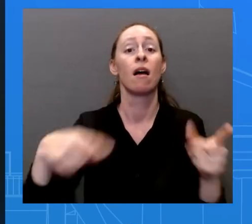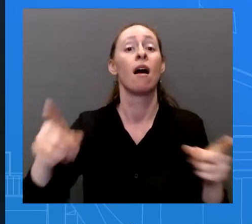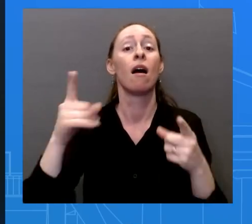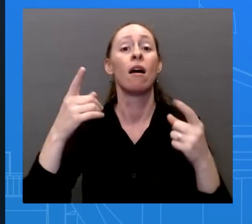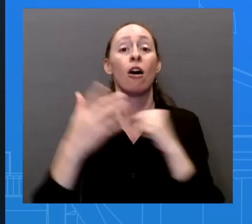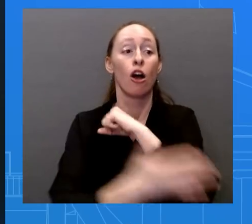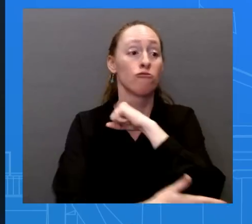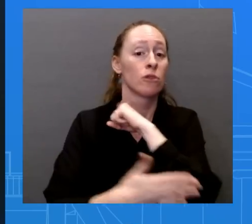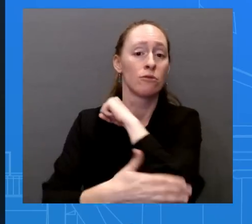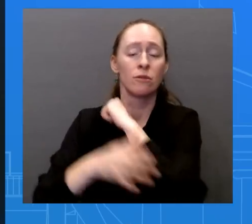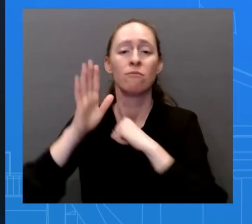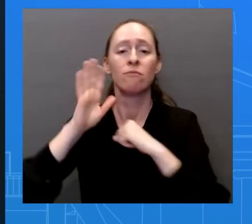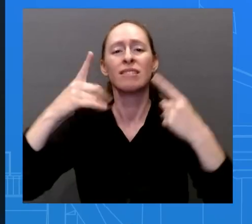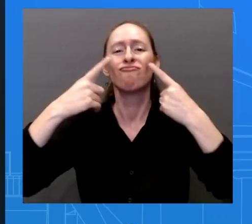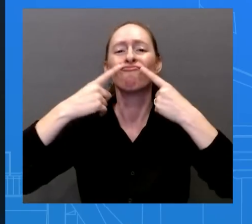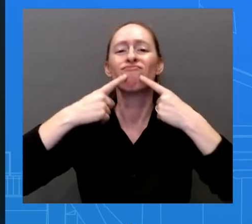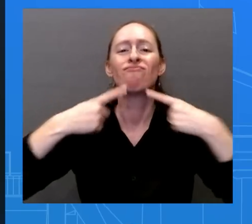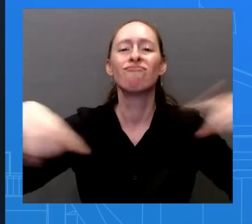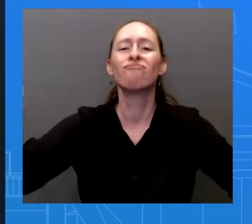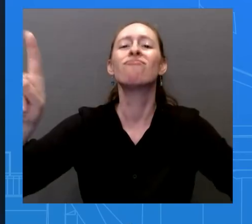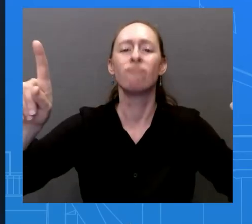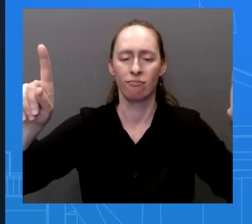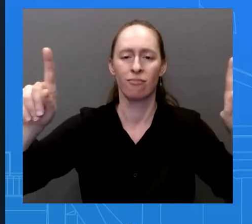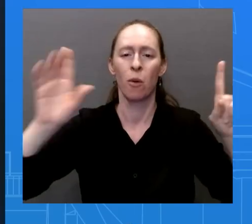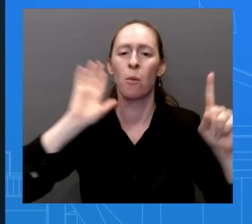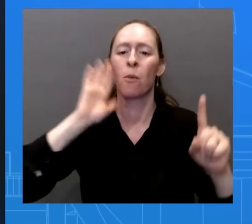It protects Israel's security and economic interests,